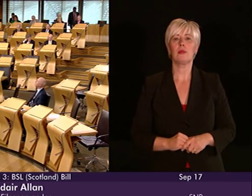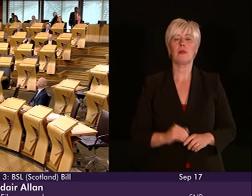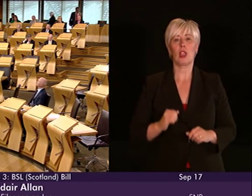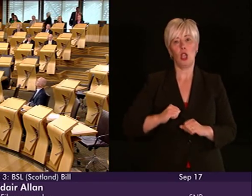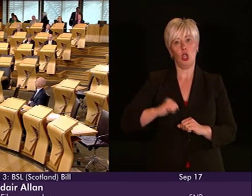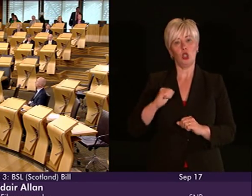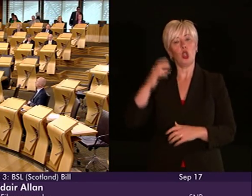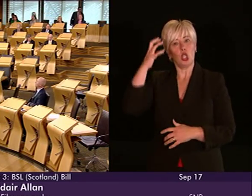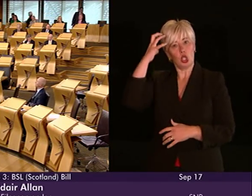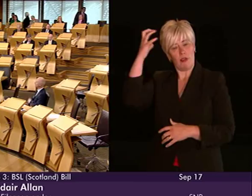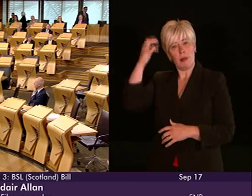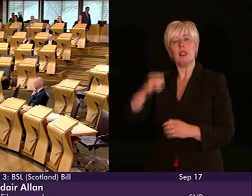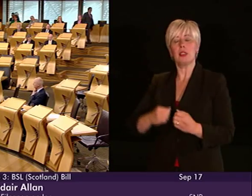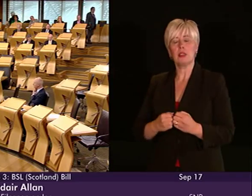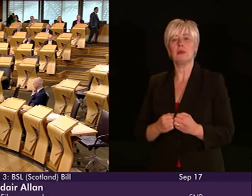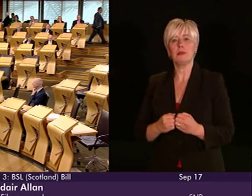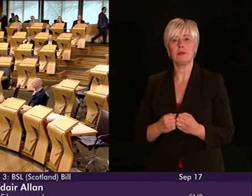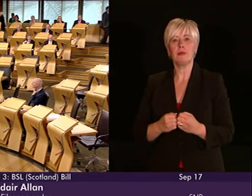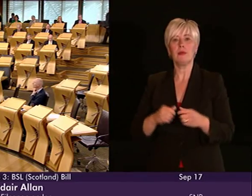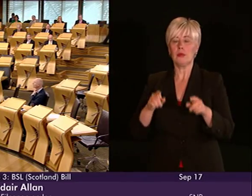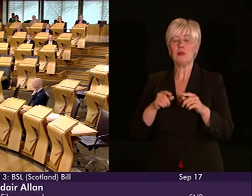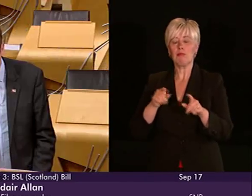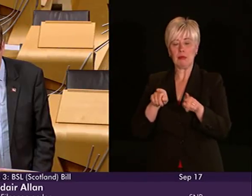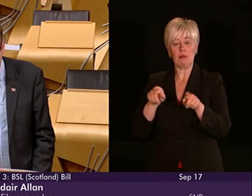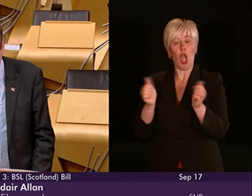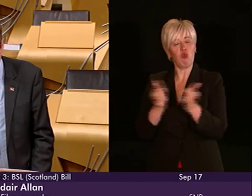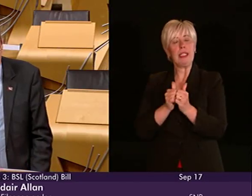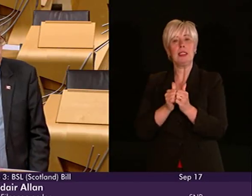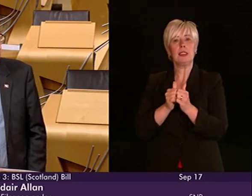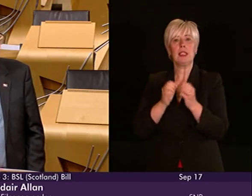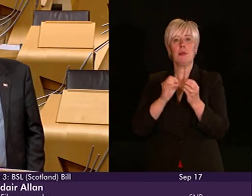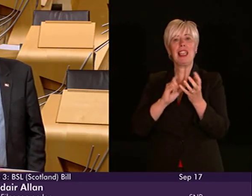Government likewise regards British Sign Language as a language. We confirmed that in